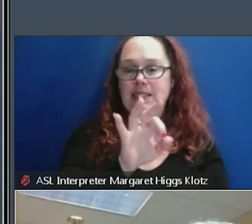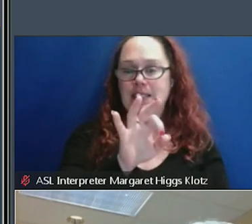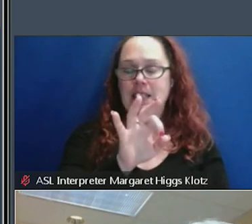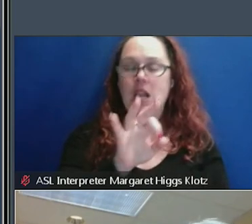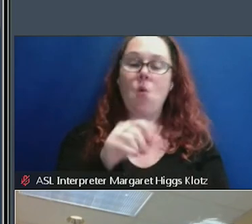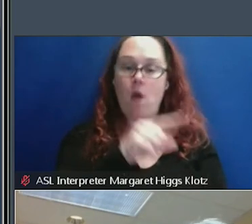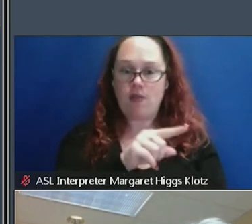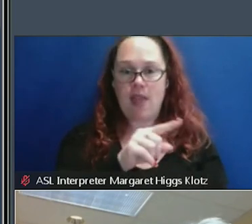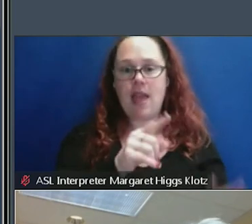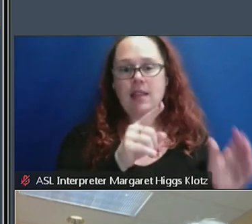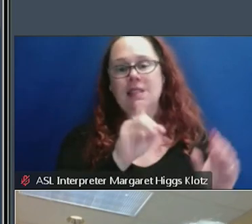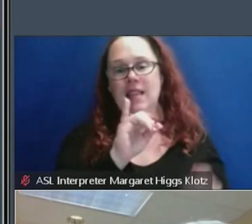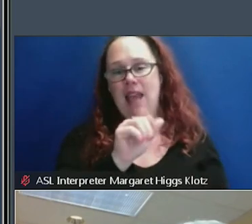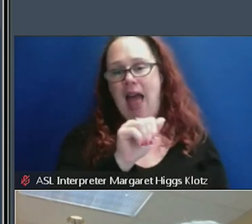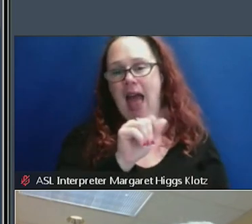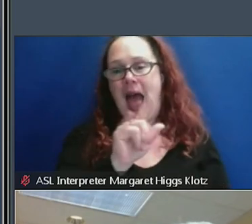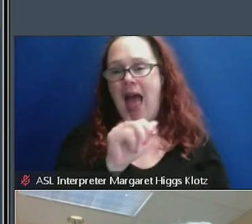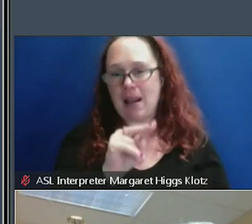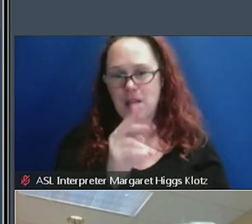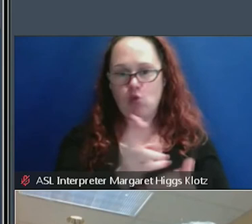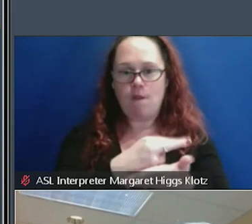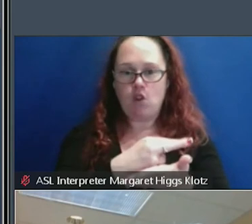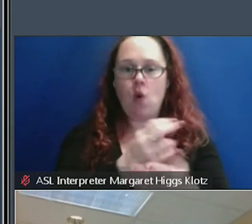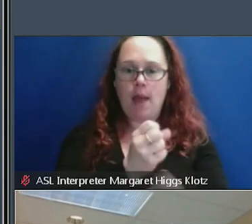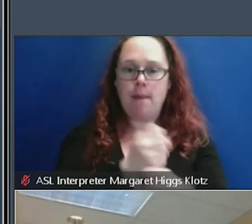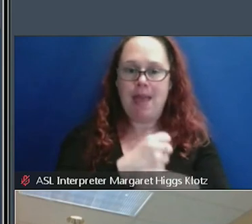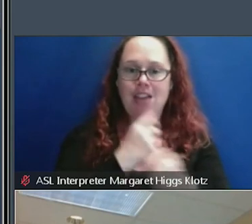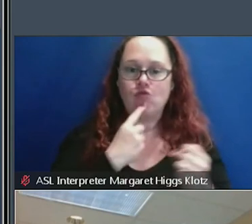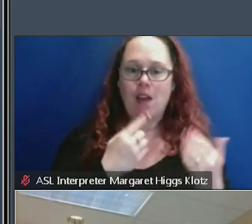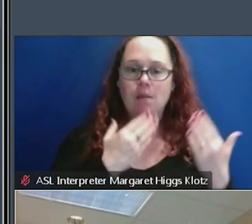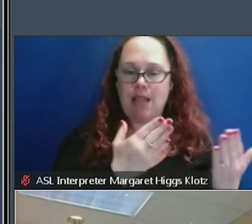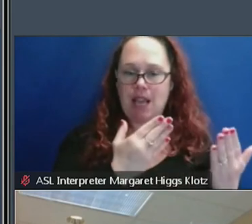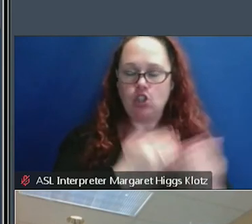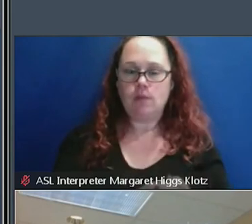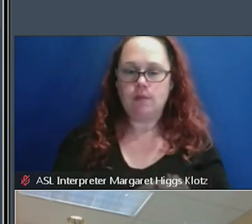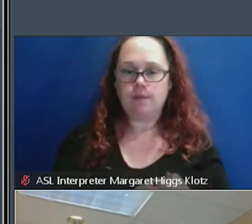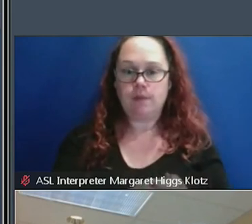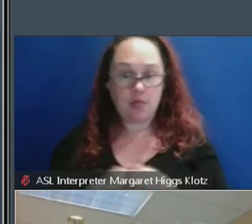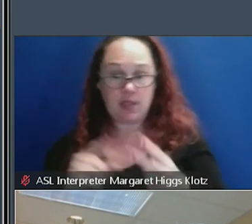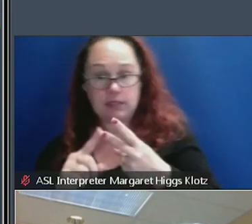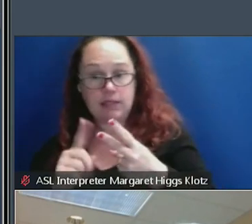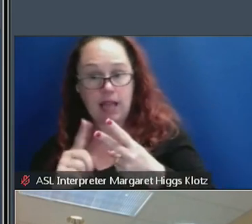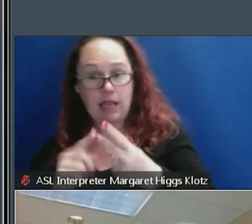administrative review and made a recommendation. The other type of review is a full planning board review,